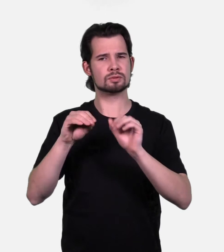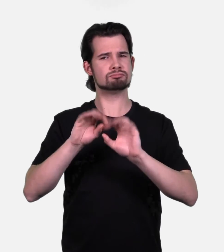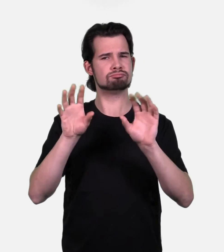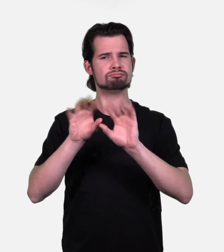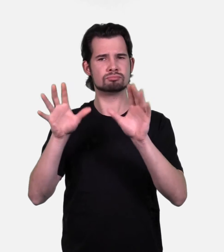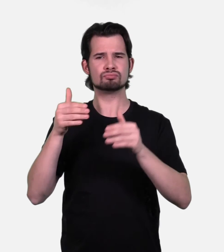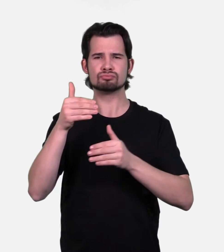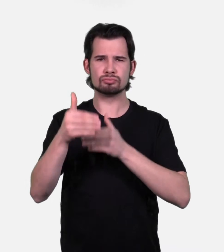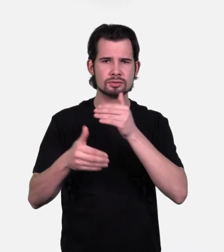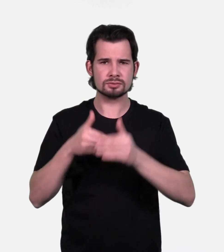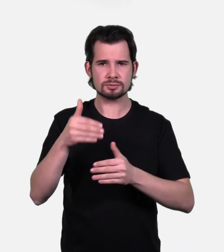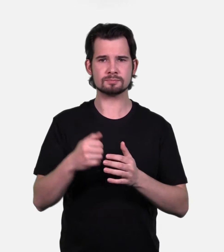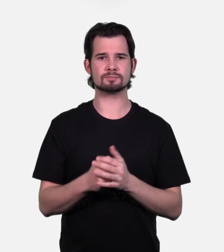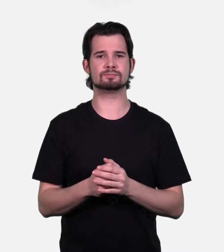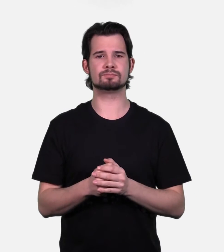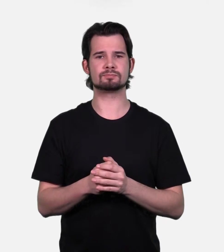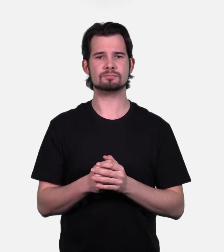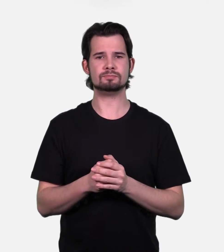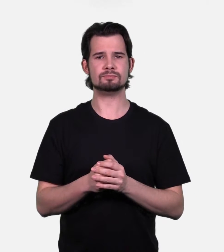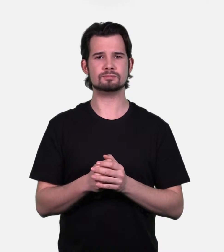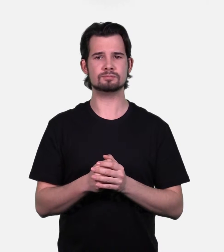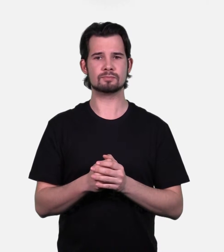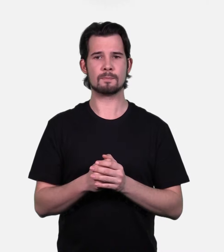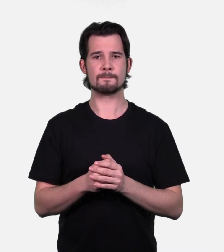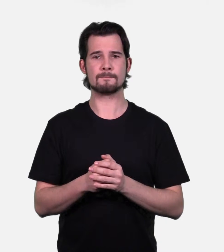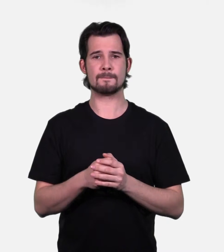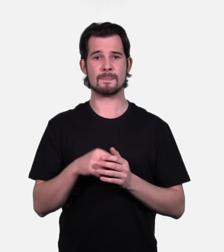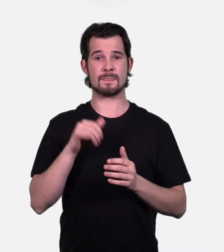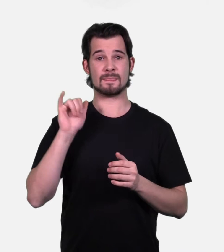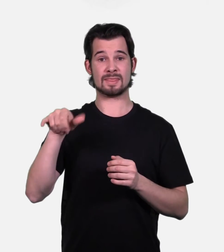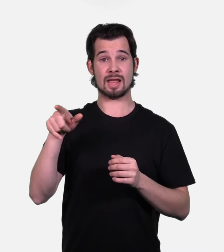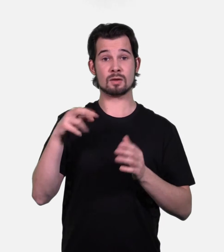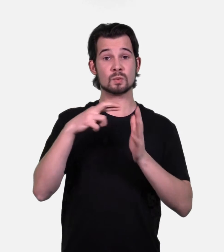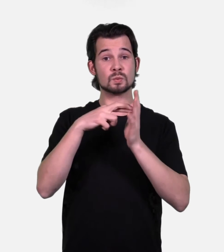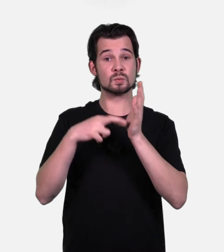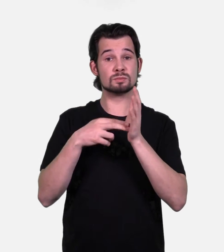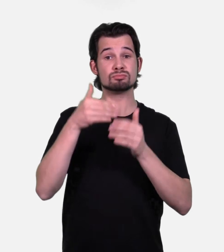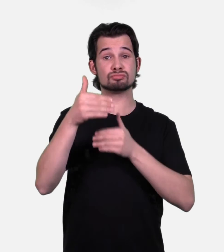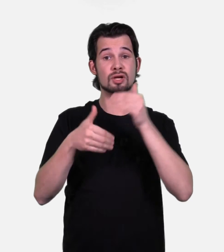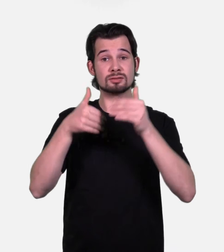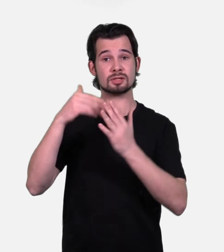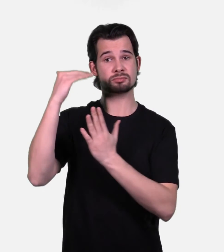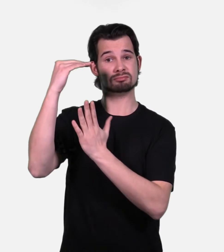to those unfamiliar with the Agency and its processes. It is organized by section number